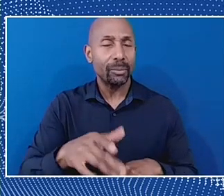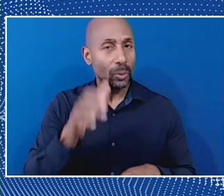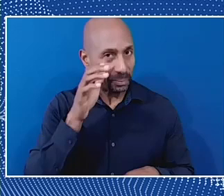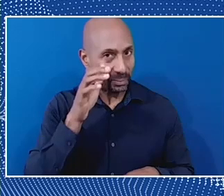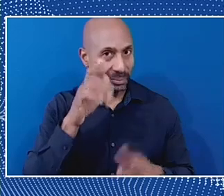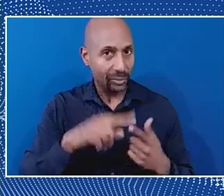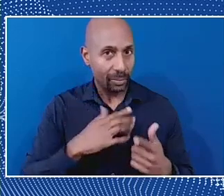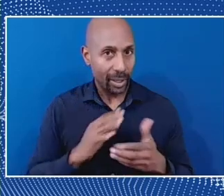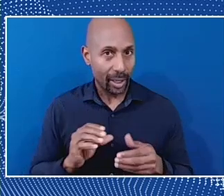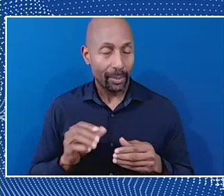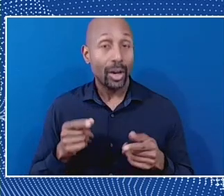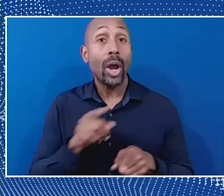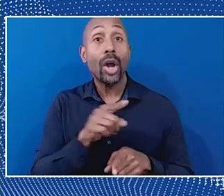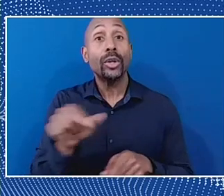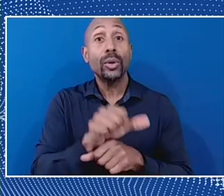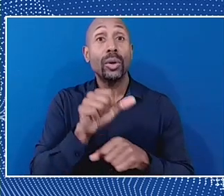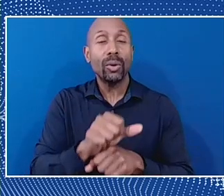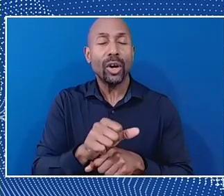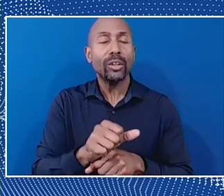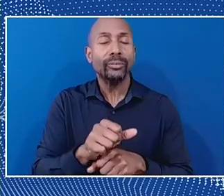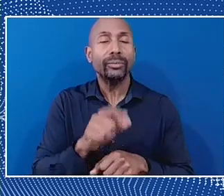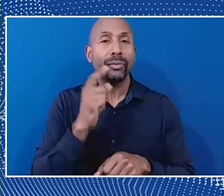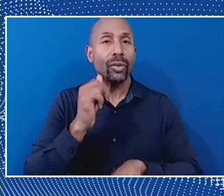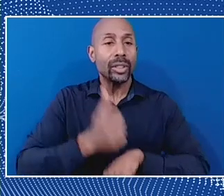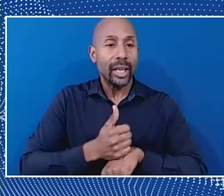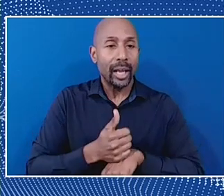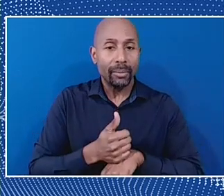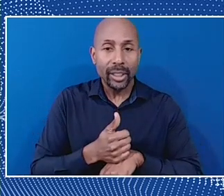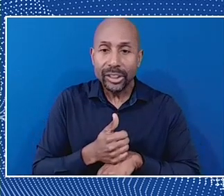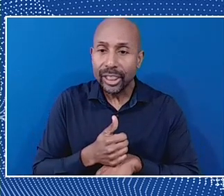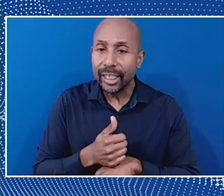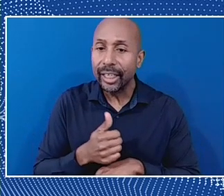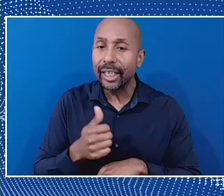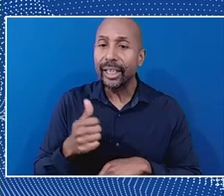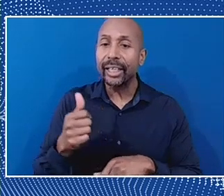rule related to modification, waiver, or compromise of Federal Student Loans.